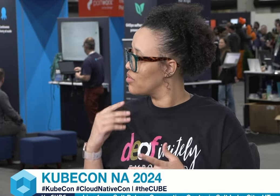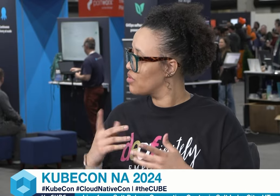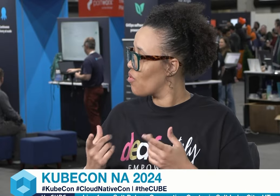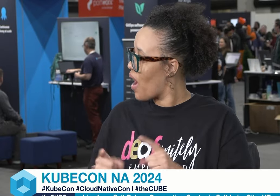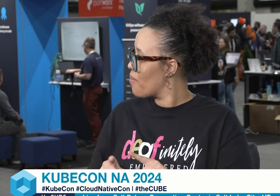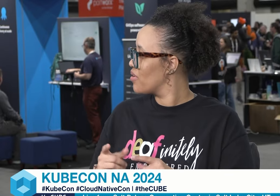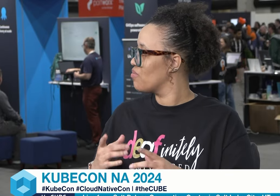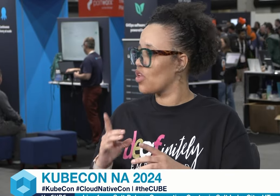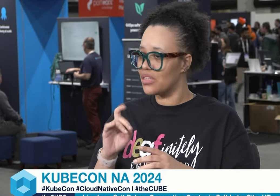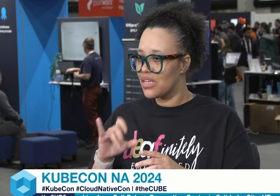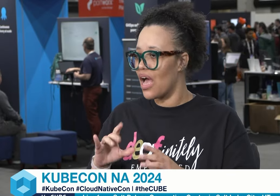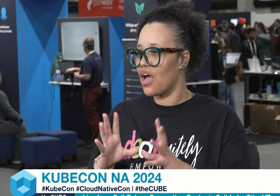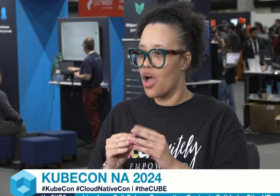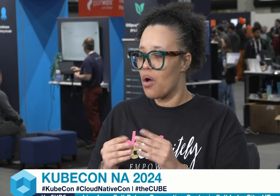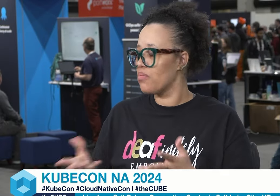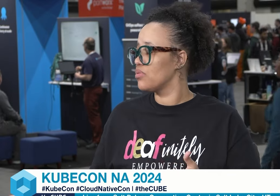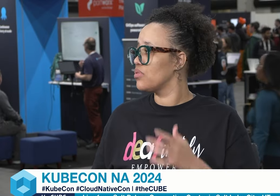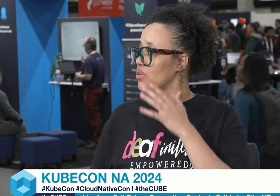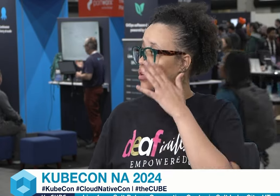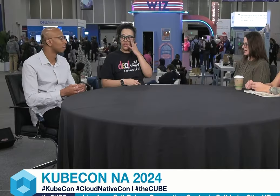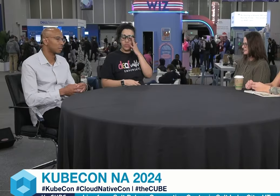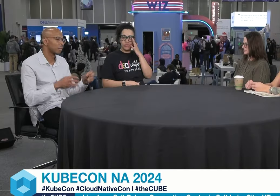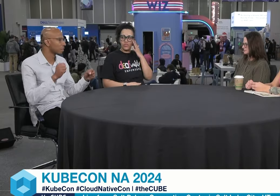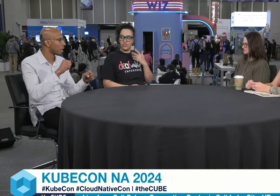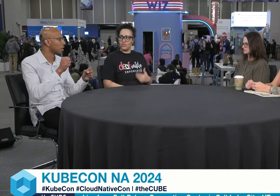So what was your experience, Travis, maybe for that?